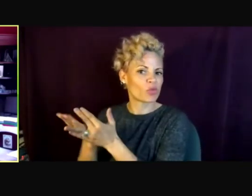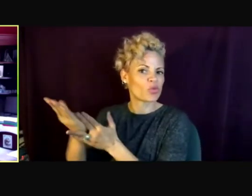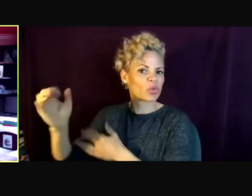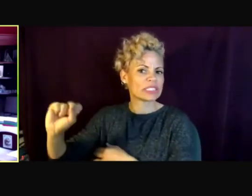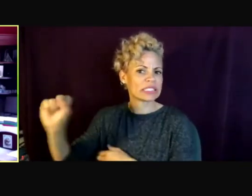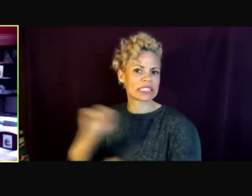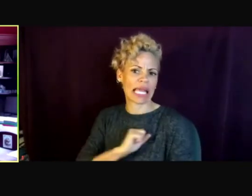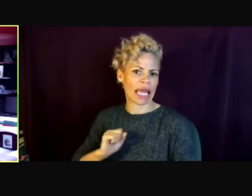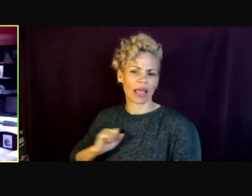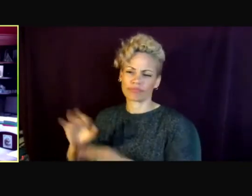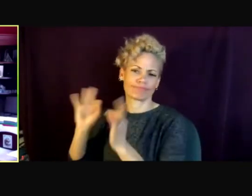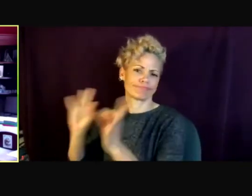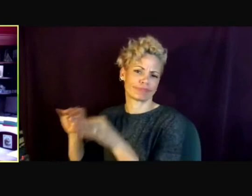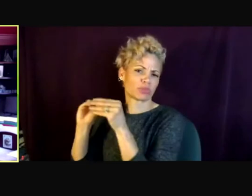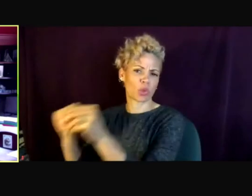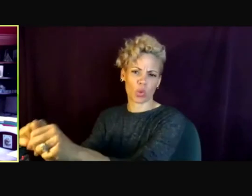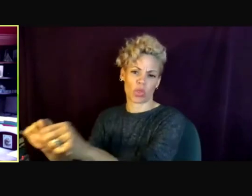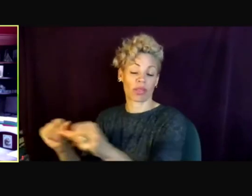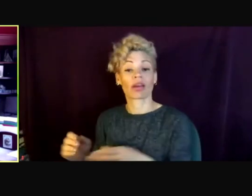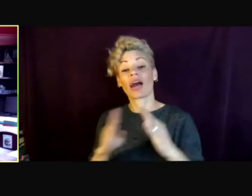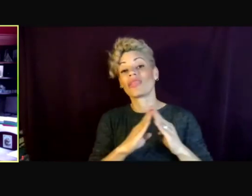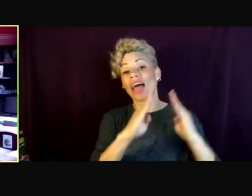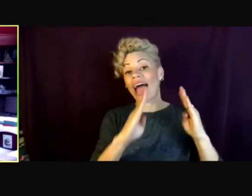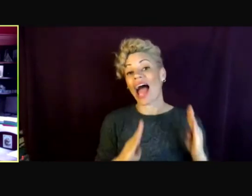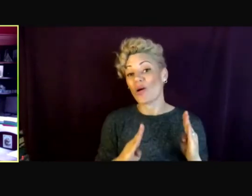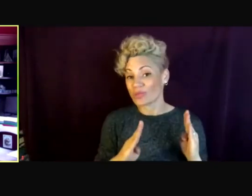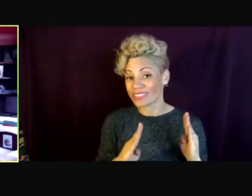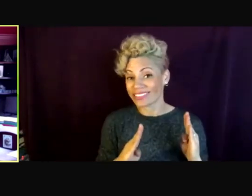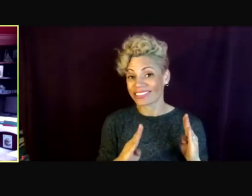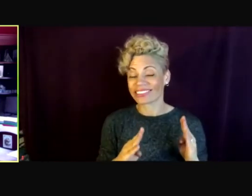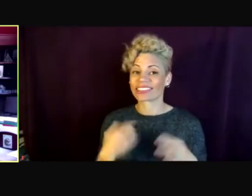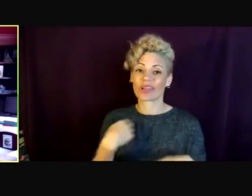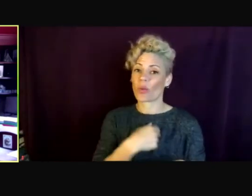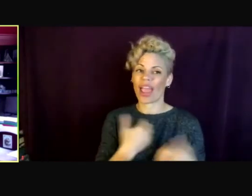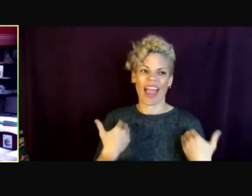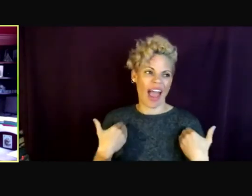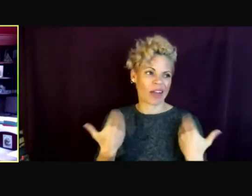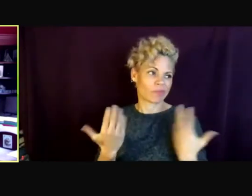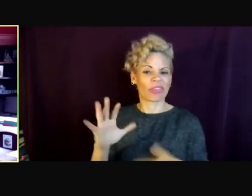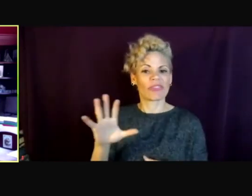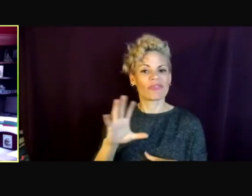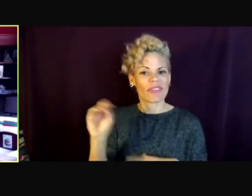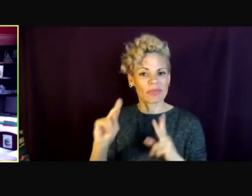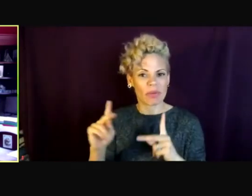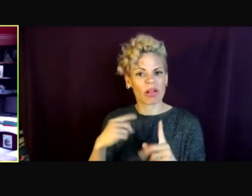On the house side, we had our 50 some people then the 200 and so forth.